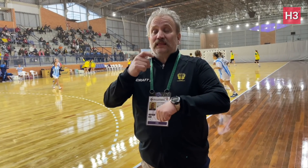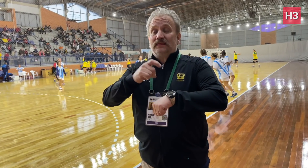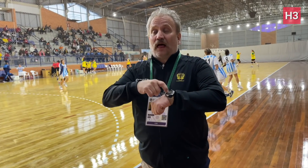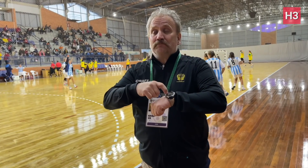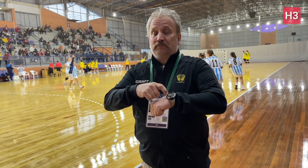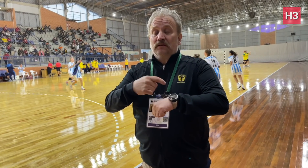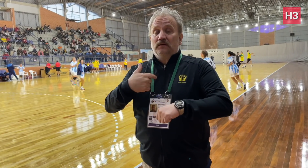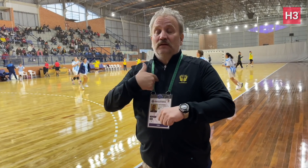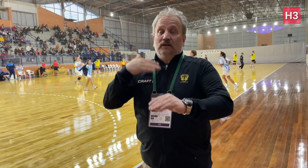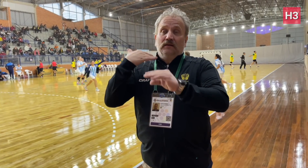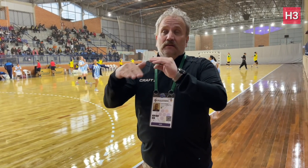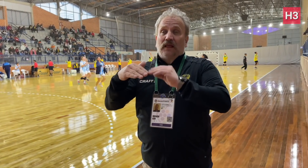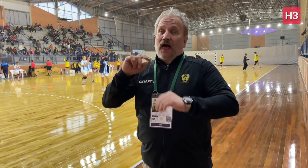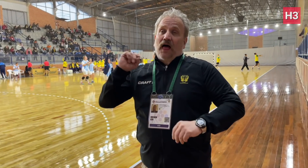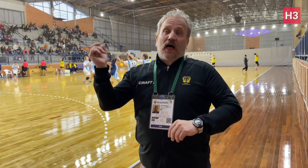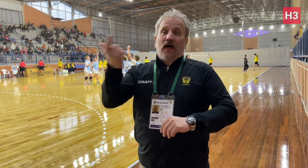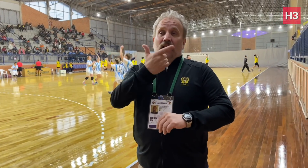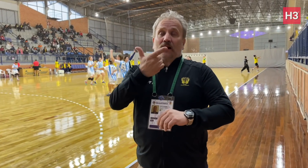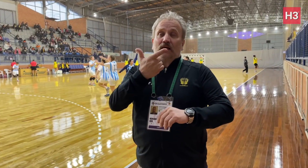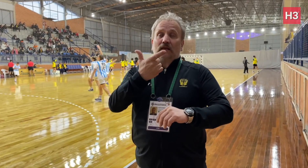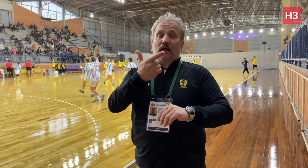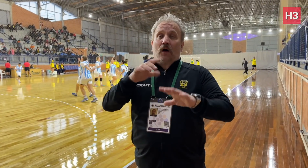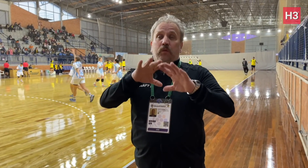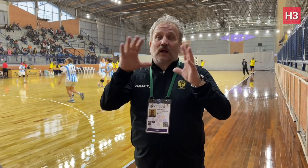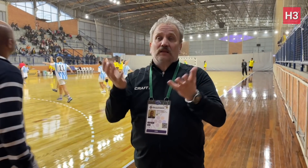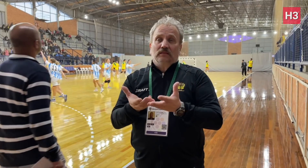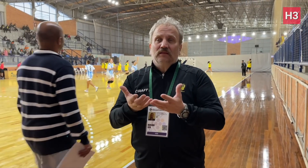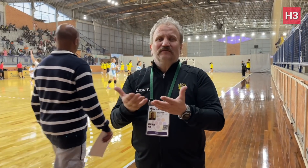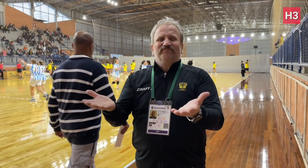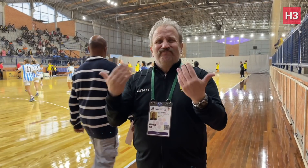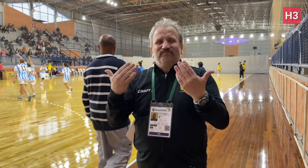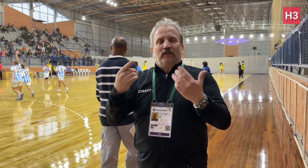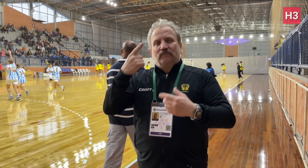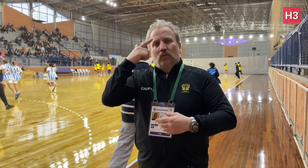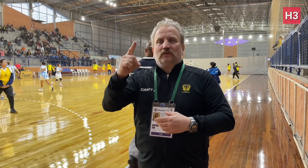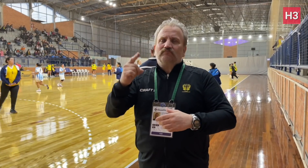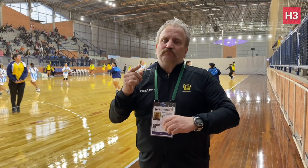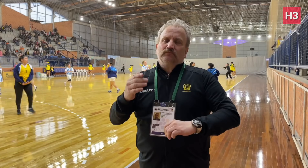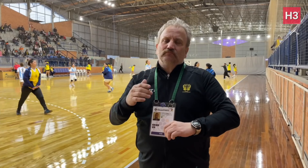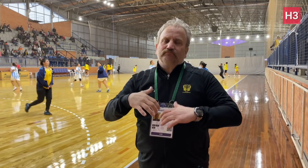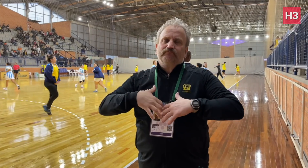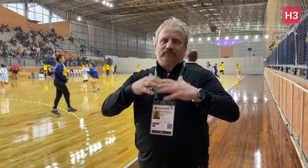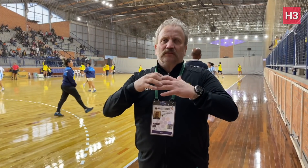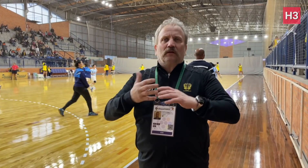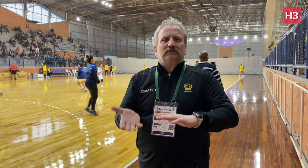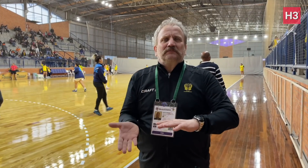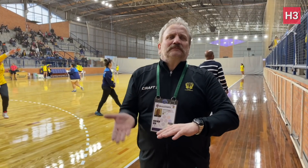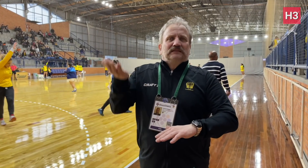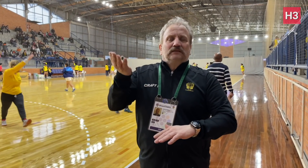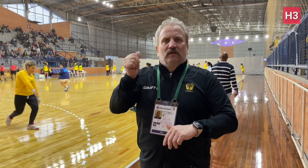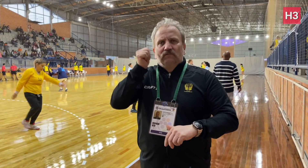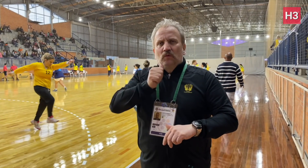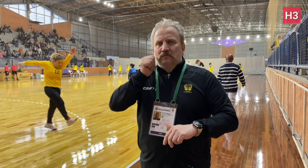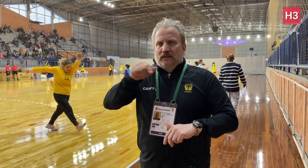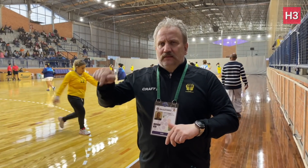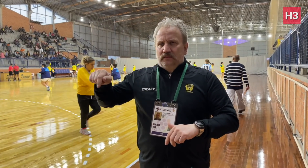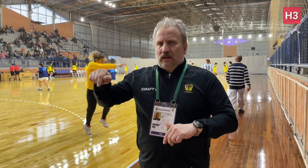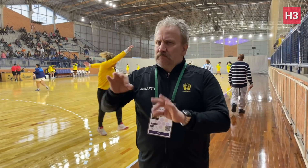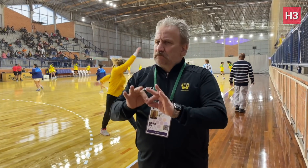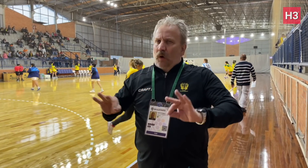I reached out to countries around the world about bringing back Women Handball. It’s very important to my vision.